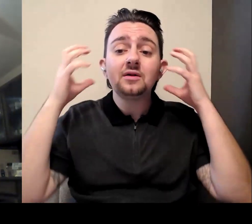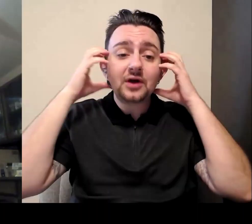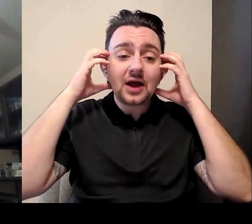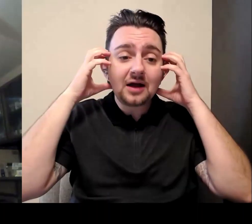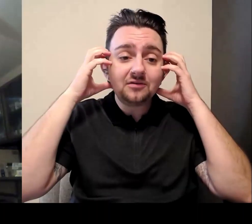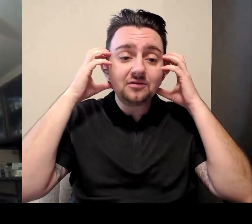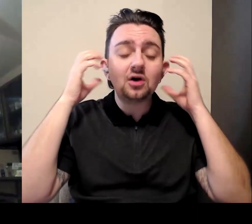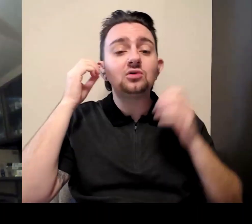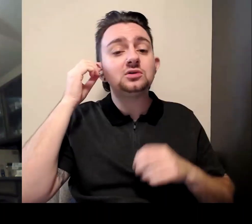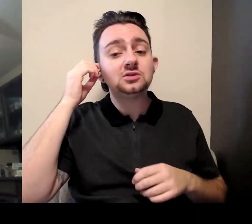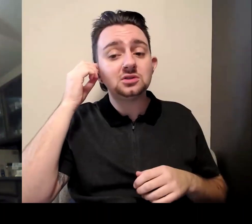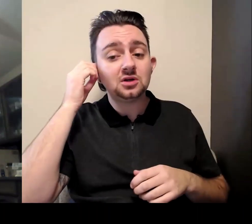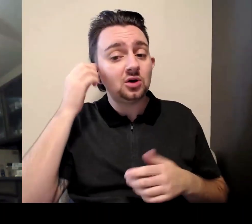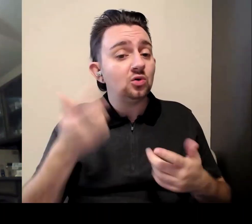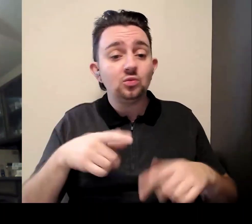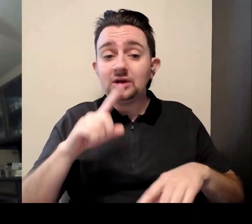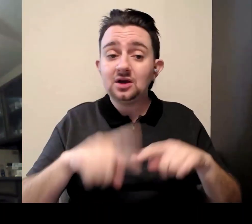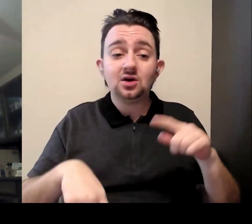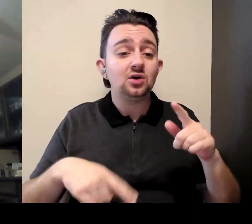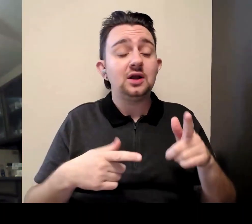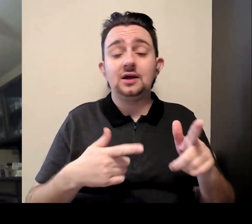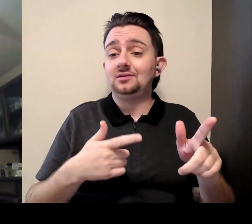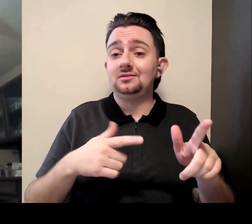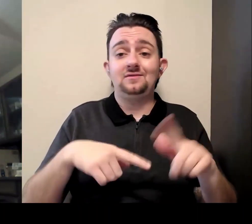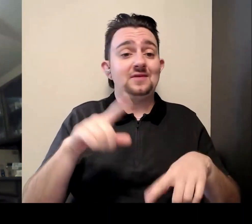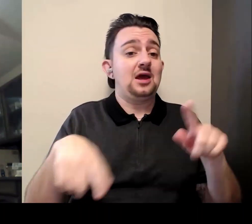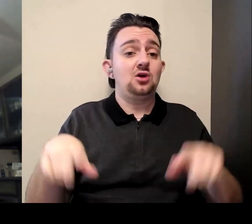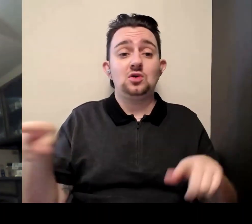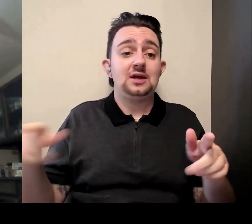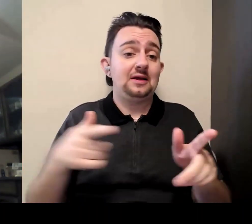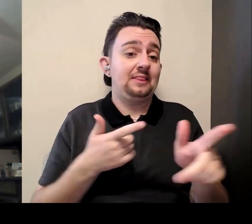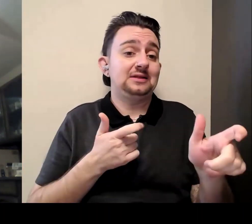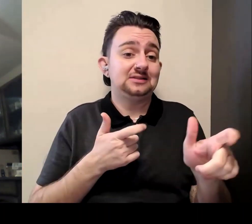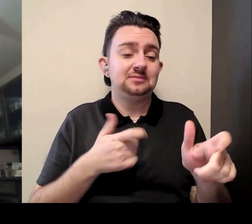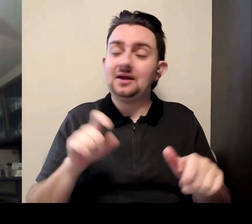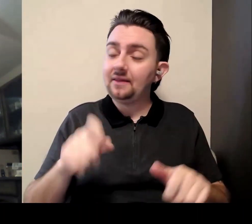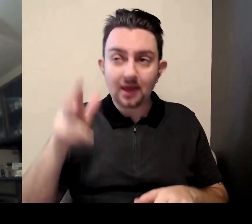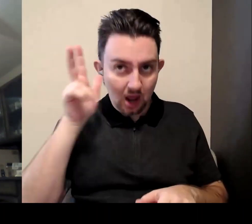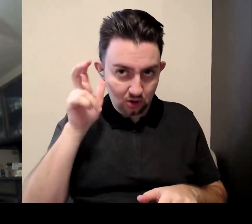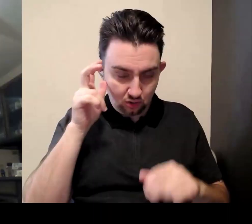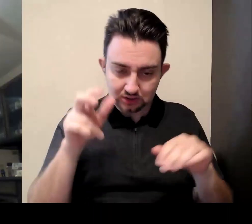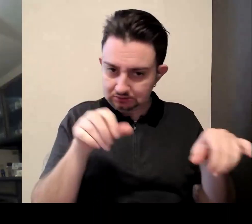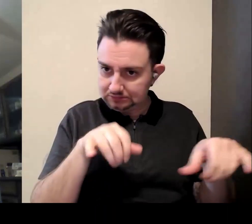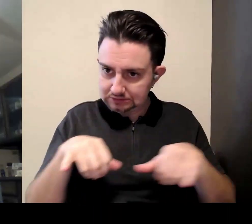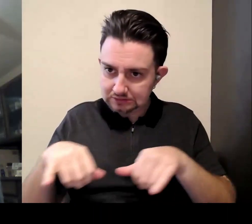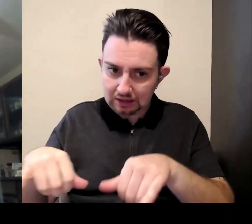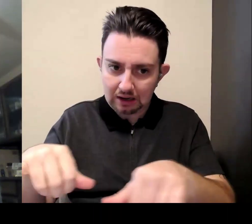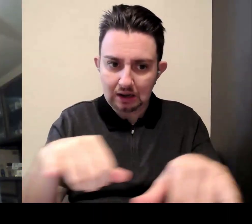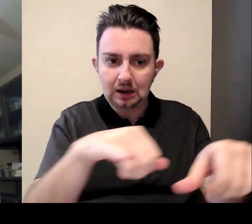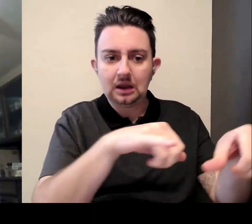They all had to listen at the same speed, but then they all passed their classes.